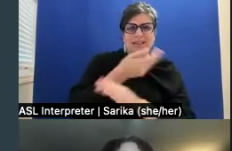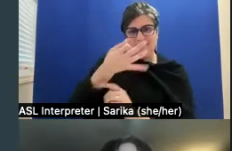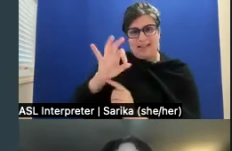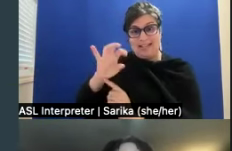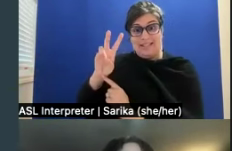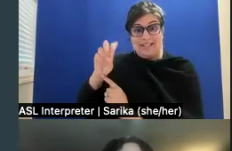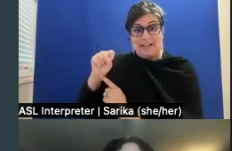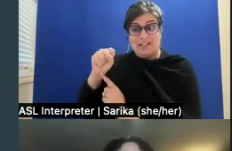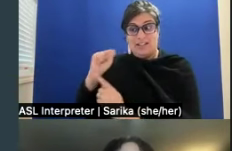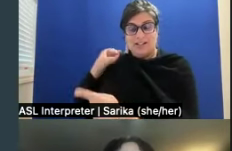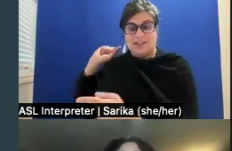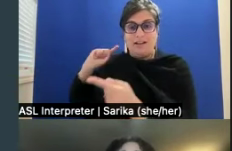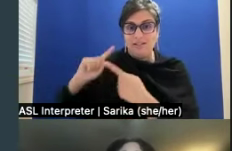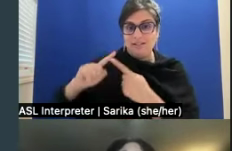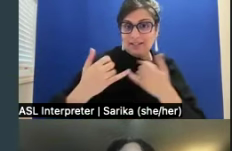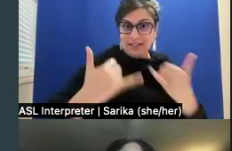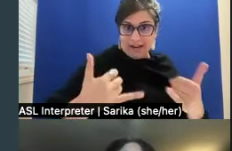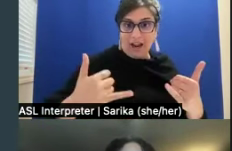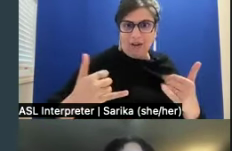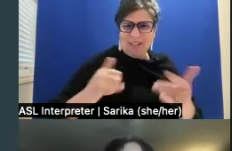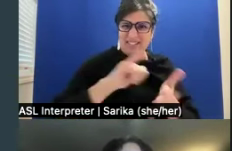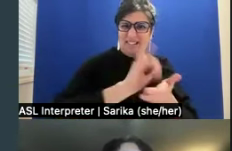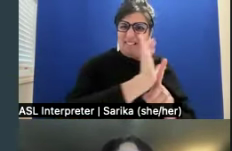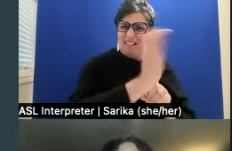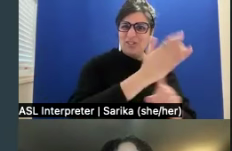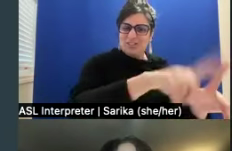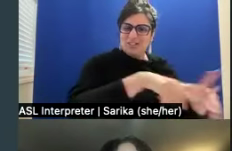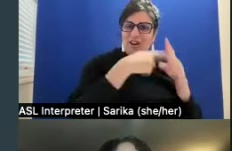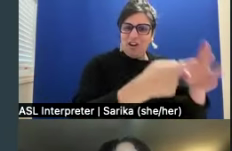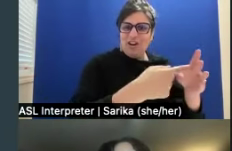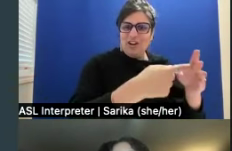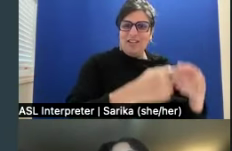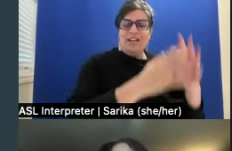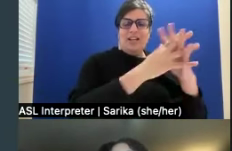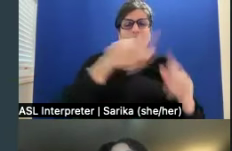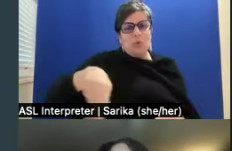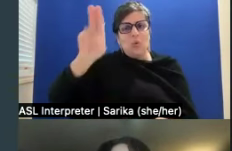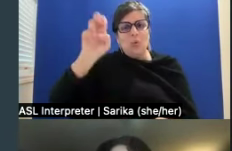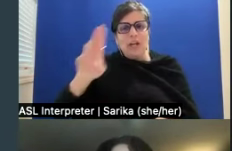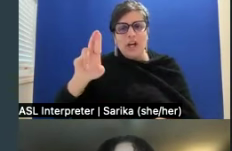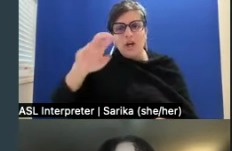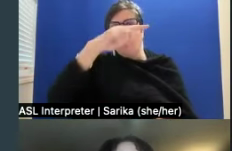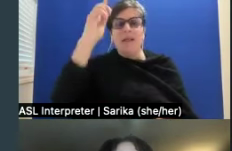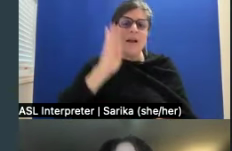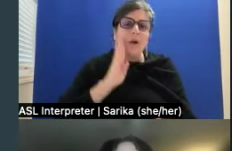That it is, is a culture that, began when kind of queer black and brown folks and teens youth,